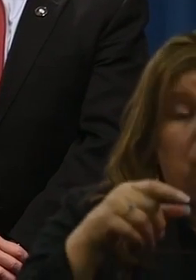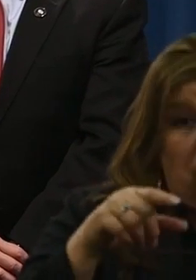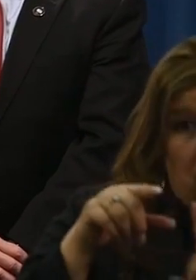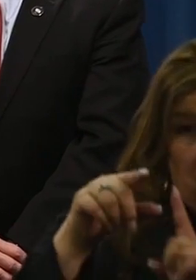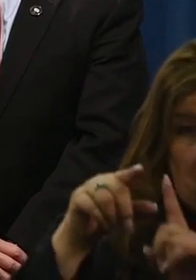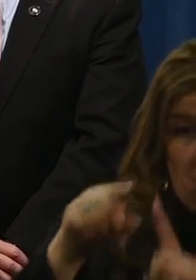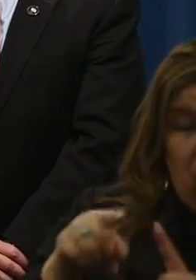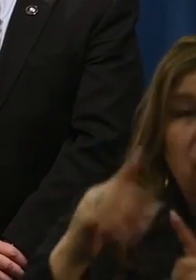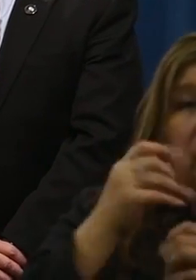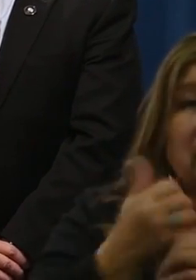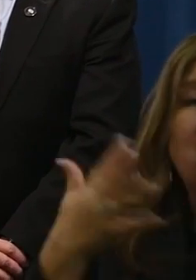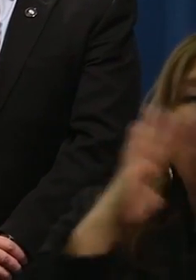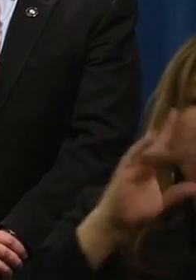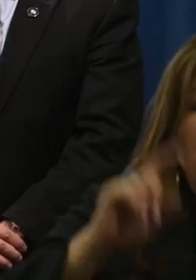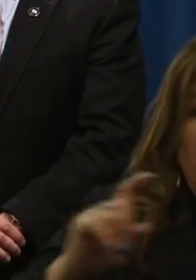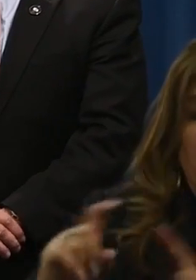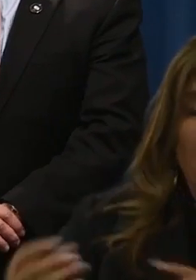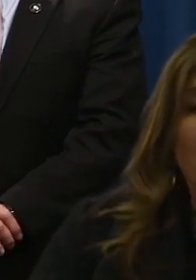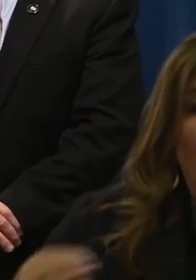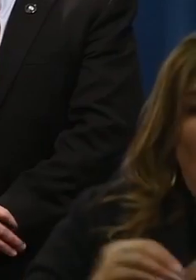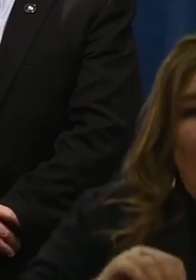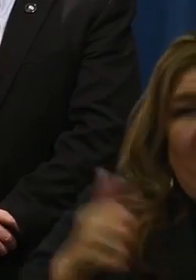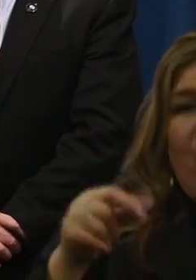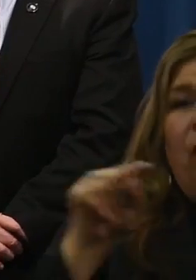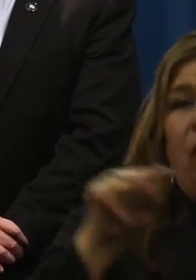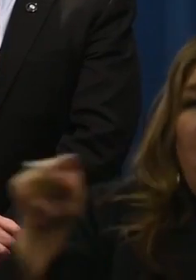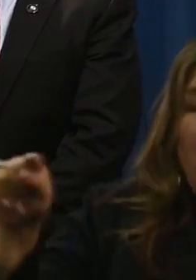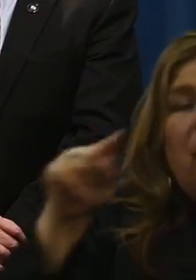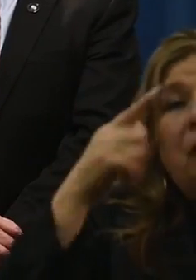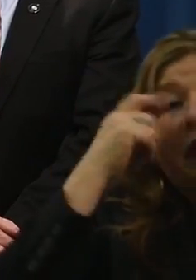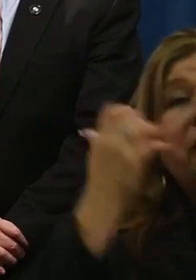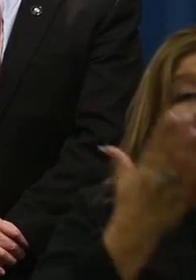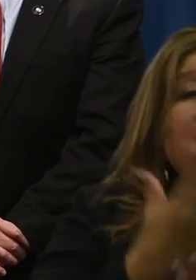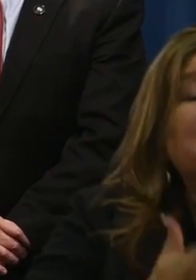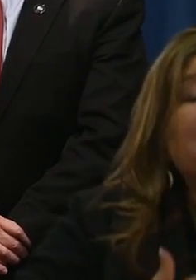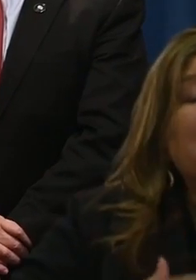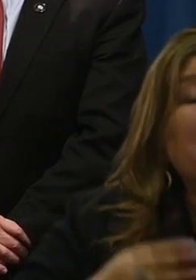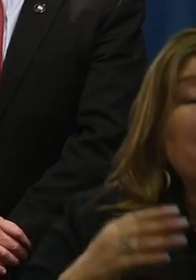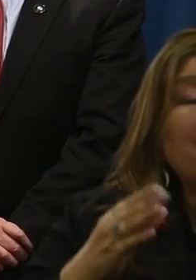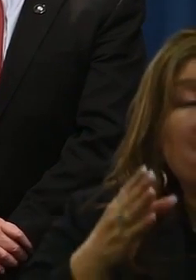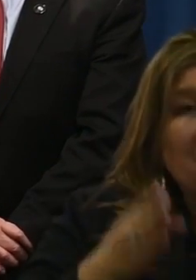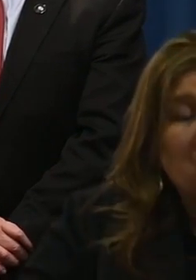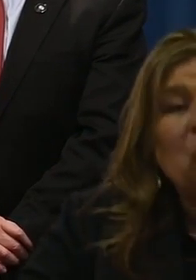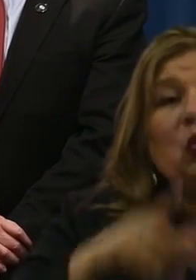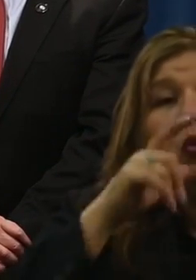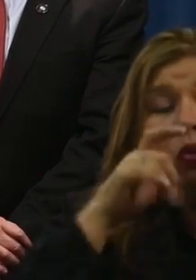there are a number of passengers that held over from the Mexico trip and